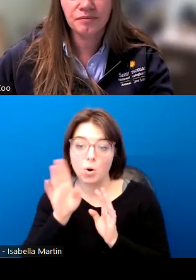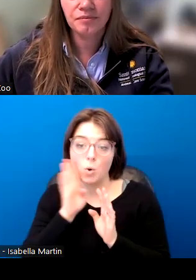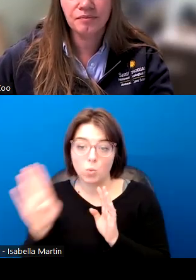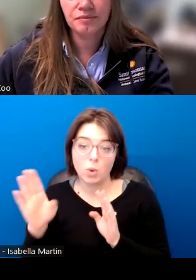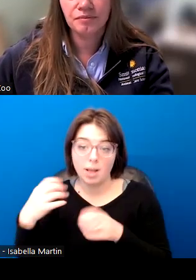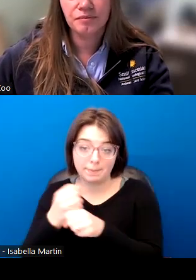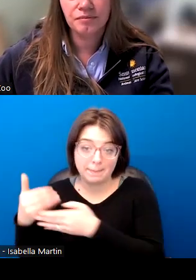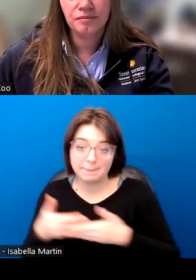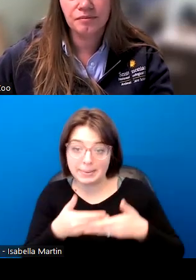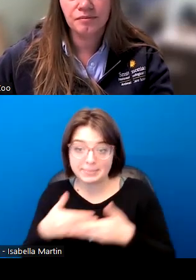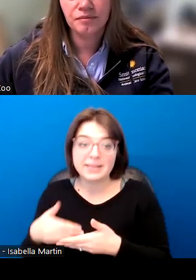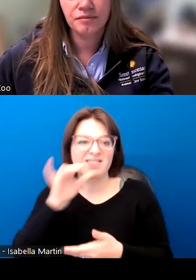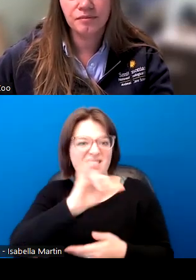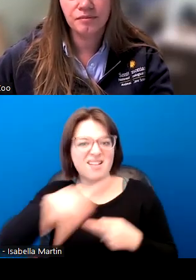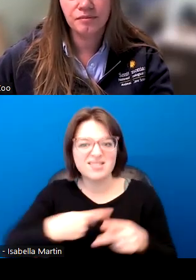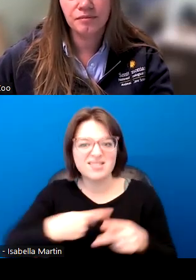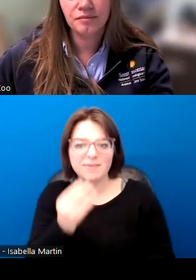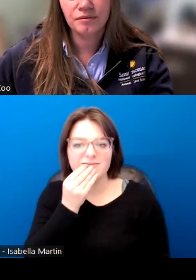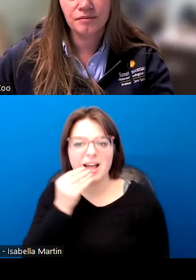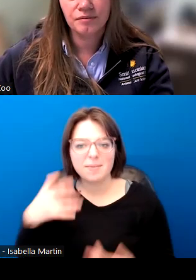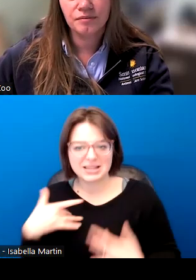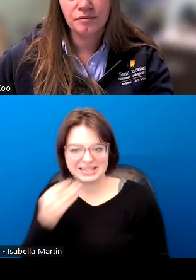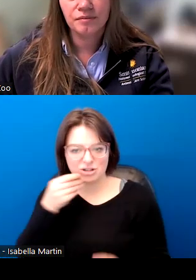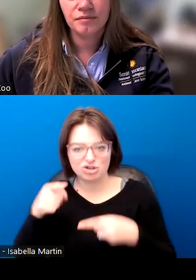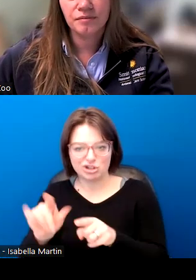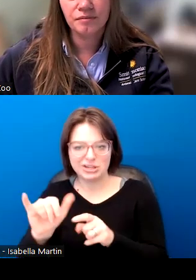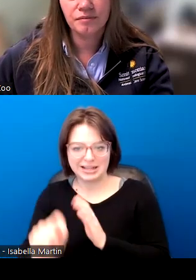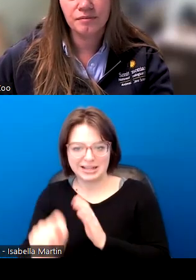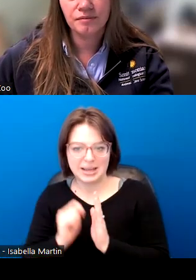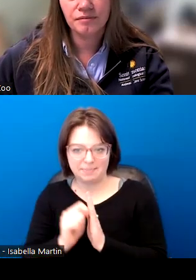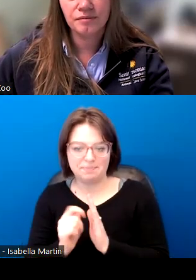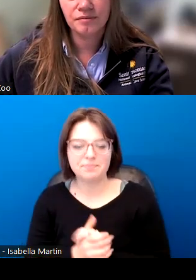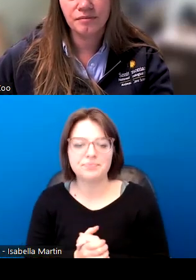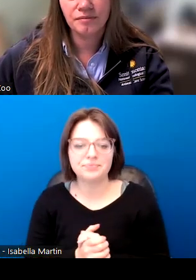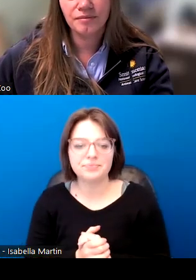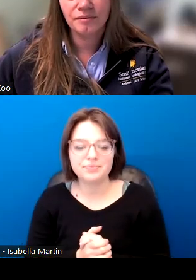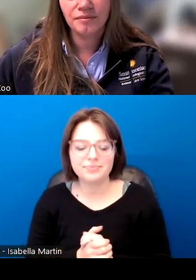for all of our viewers as we run through these examples throw in the chat, which of the diets